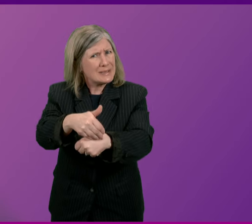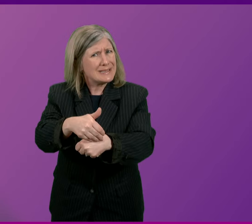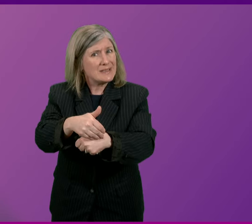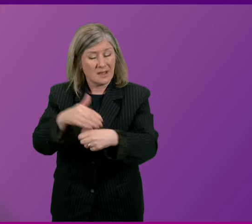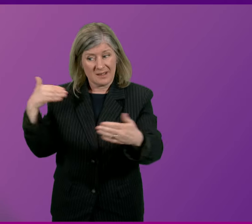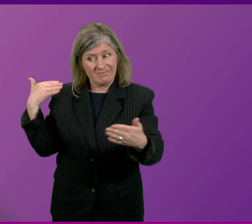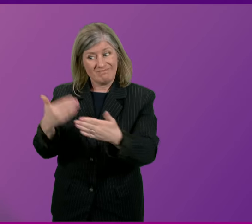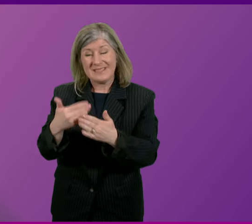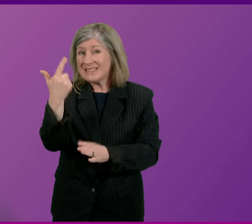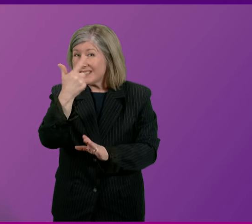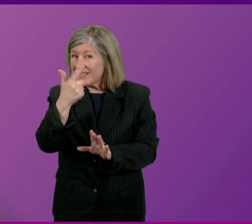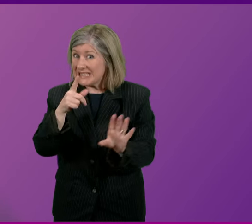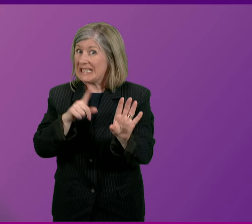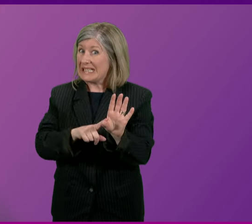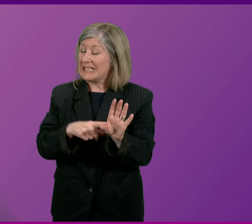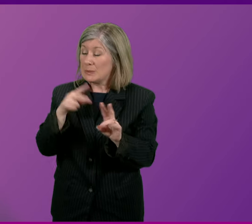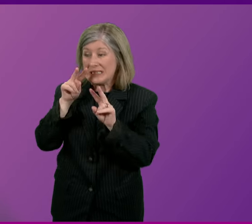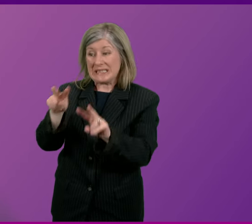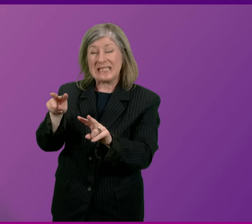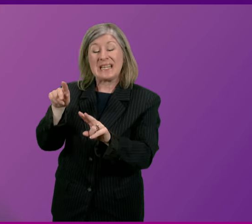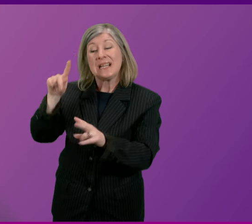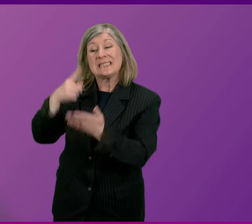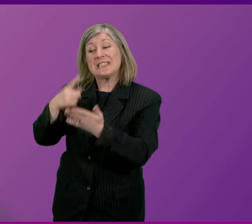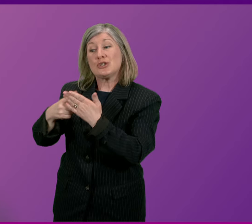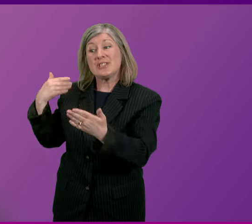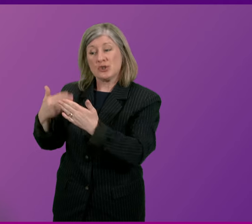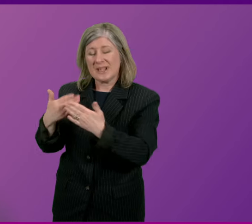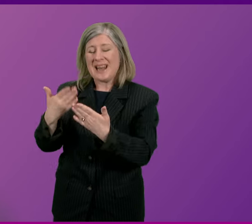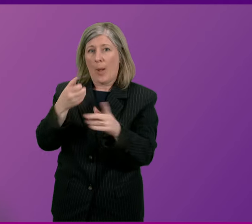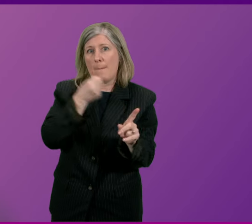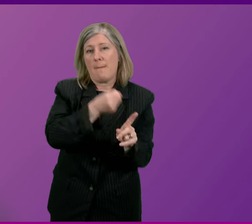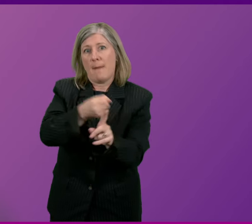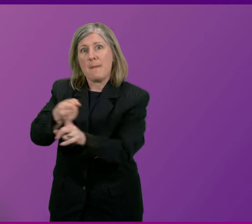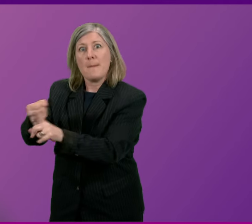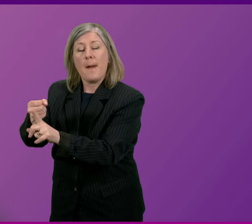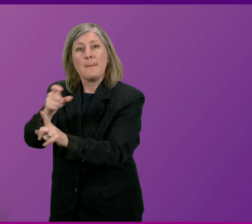years are playing out in communities across the country. The decisions that John Swinney made